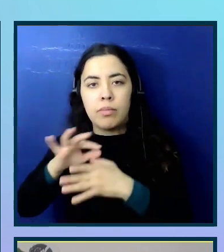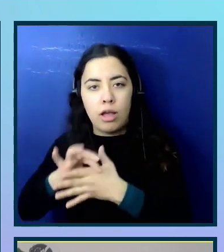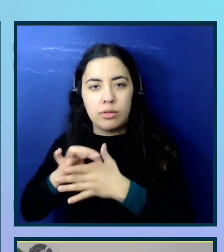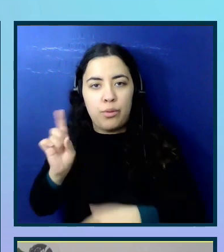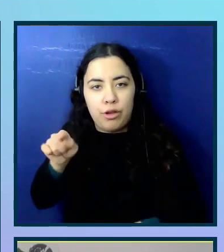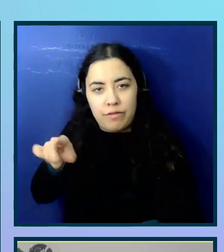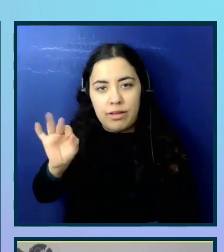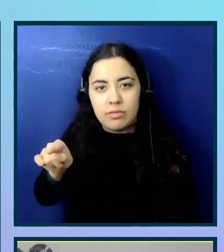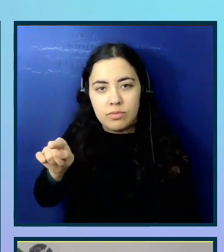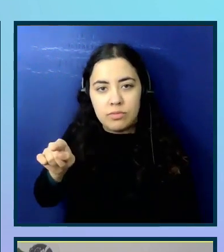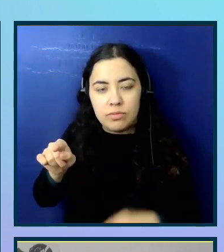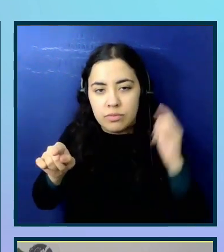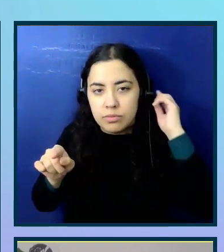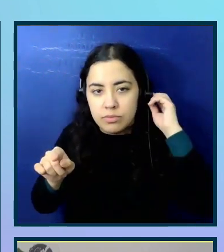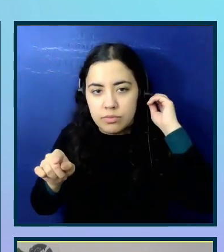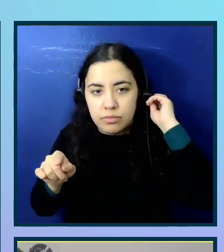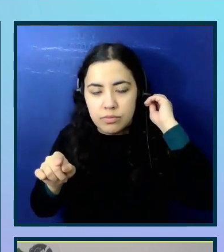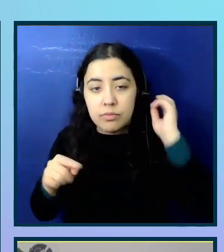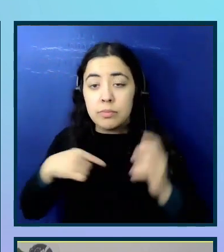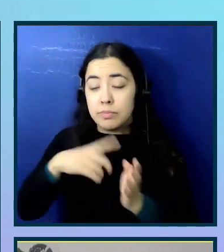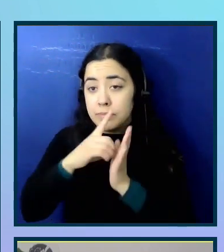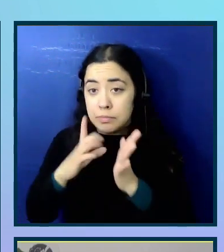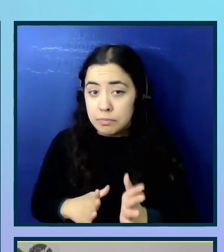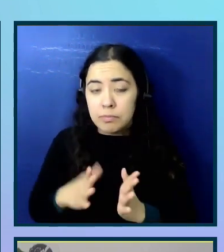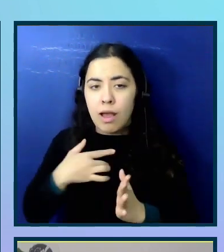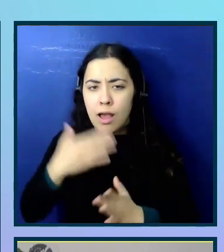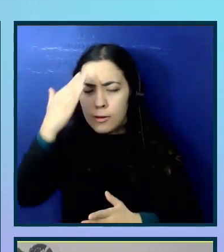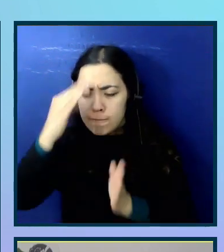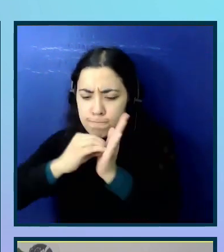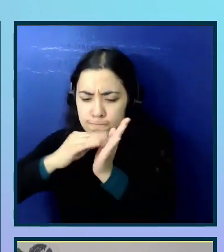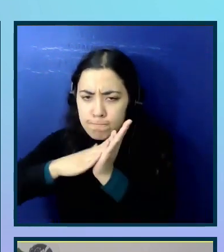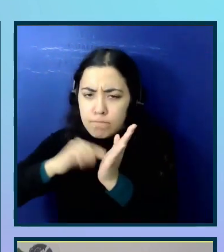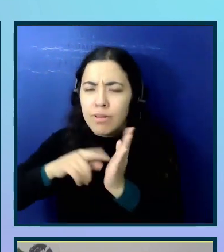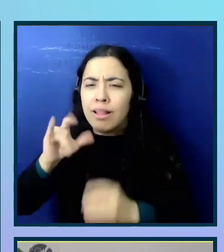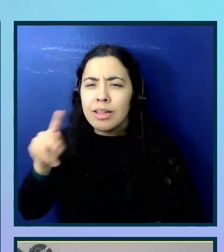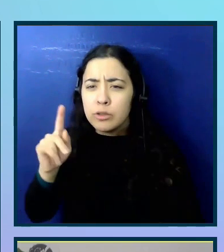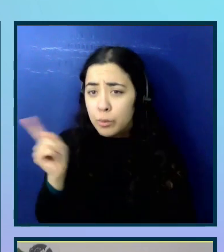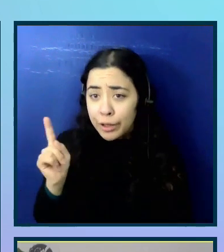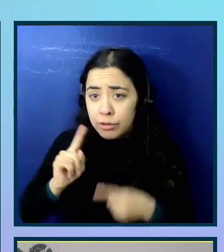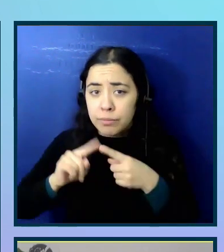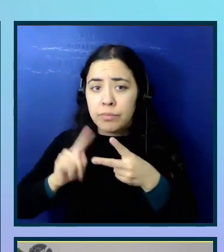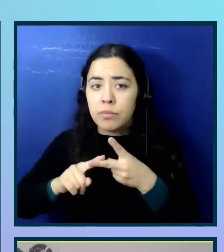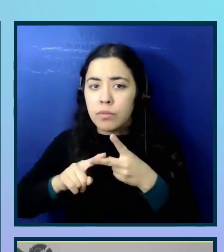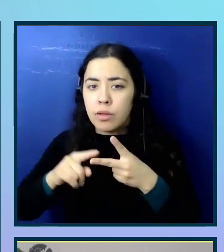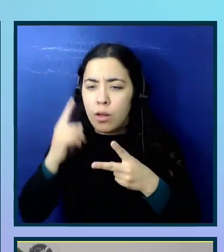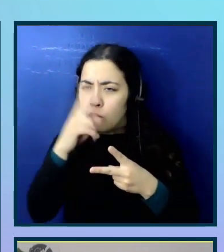So as designer, I can document where this link is, what does it look like when it's focused? Which is a little, we have to say,